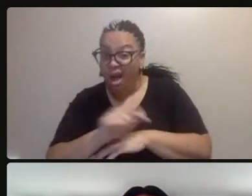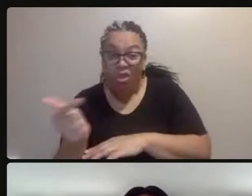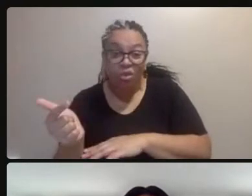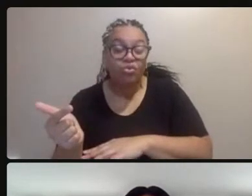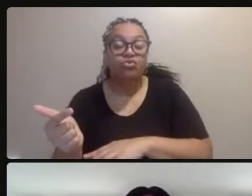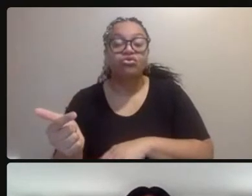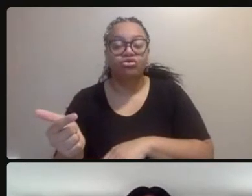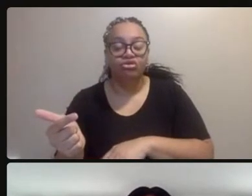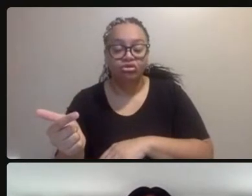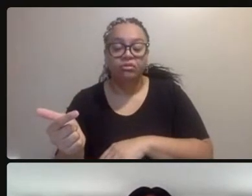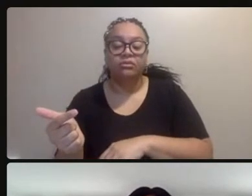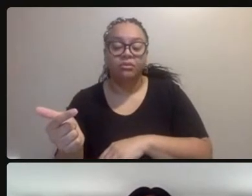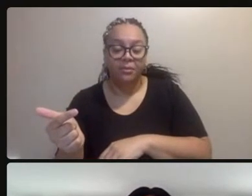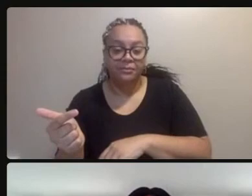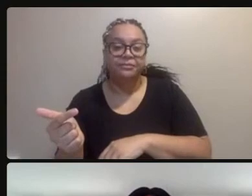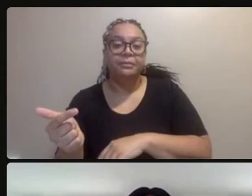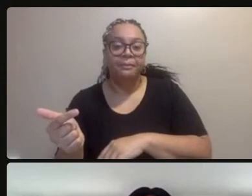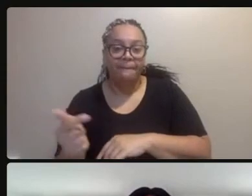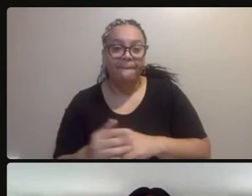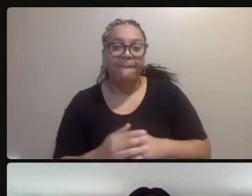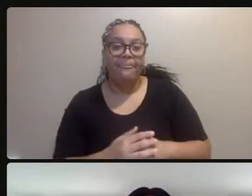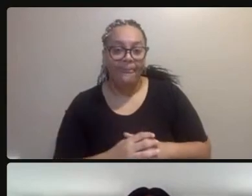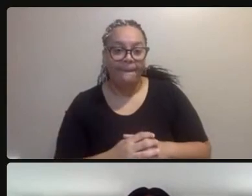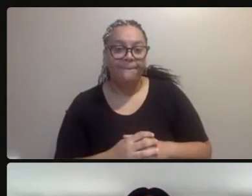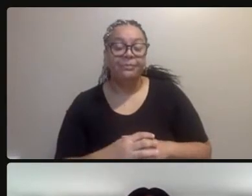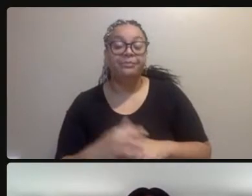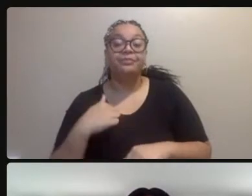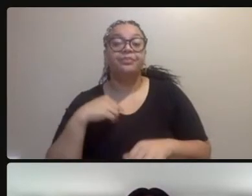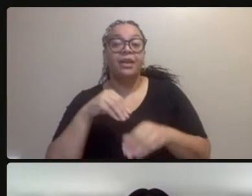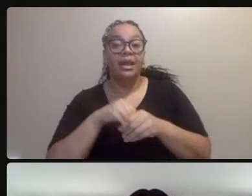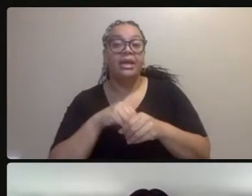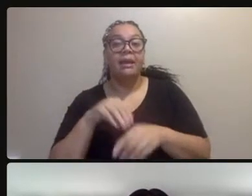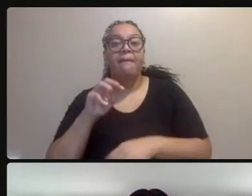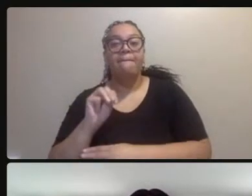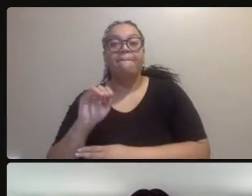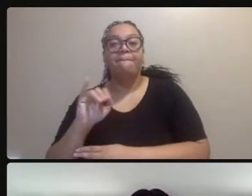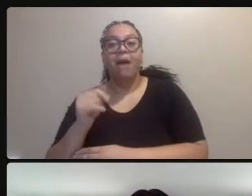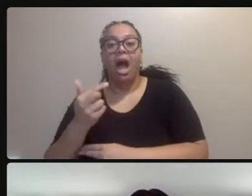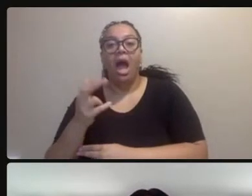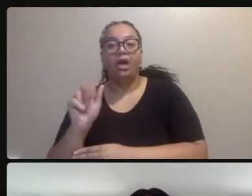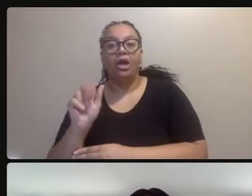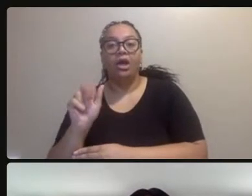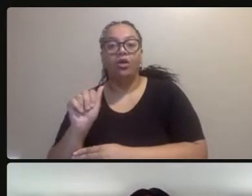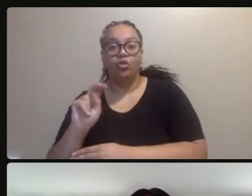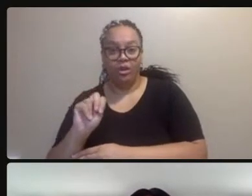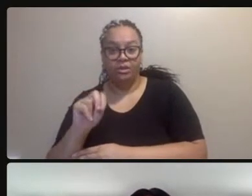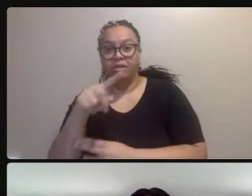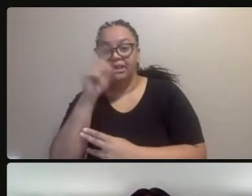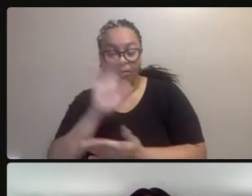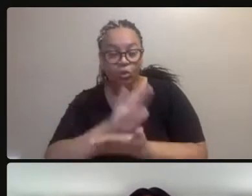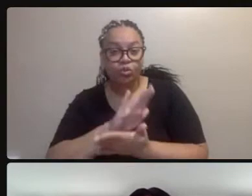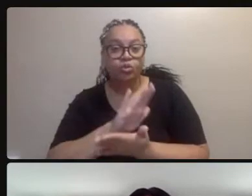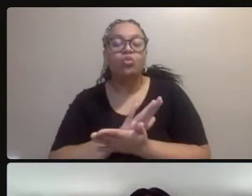PRINCIPAL AND A ELEMENTARY PRINCIPAL.